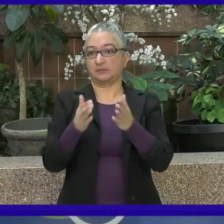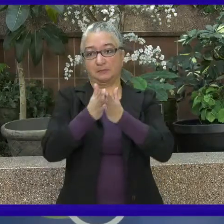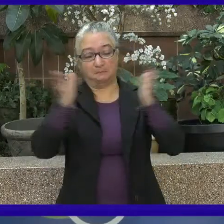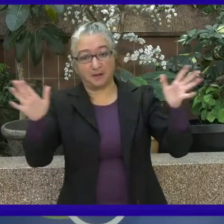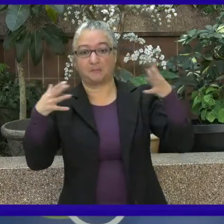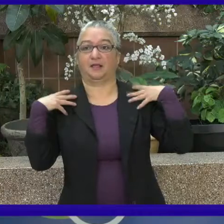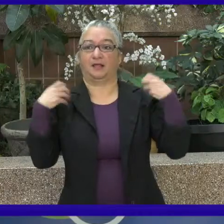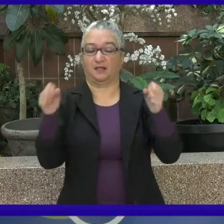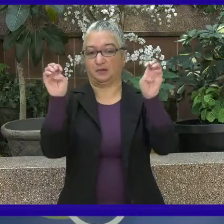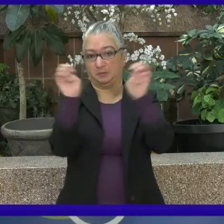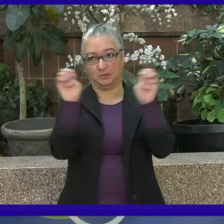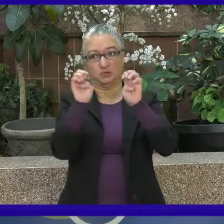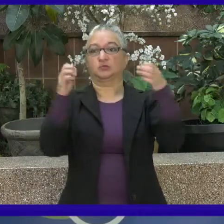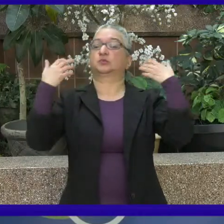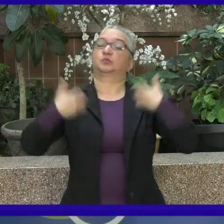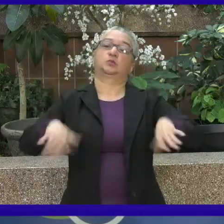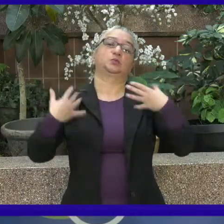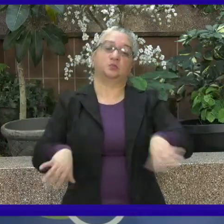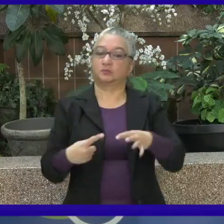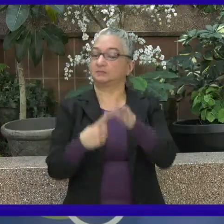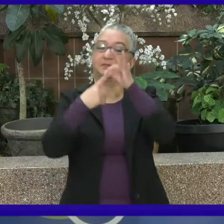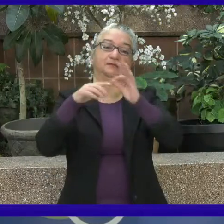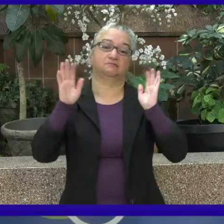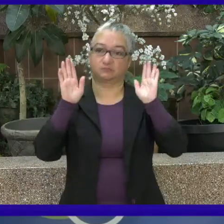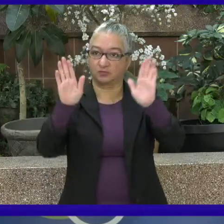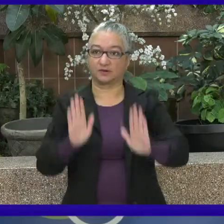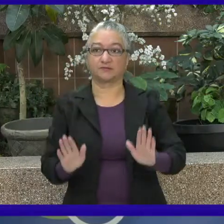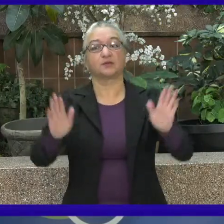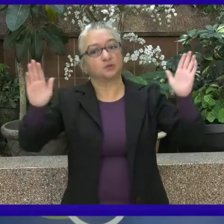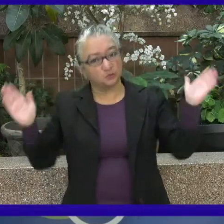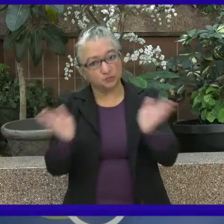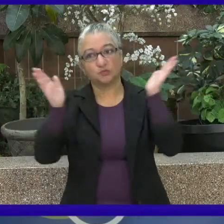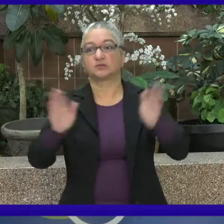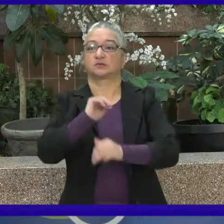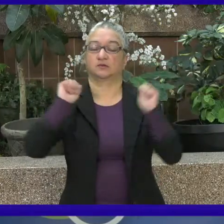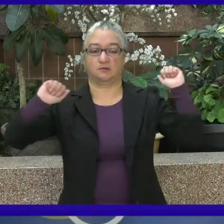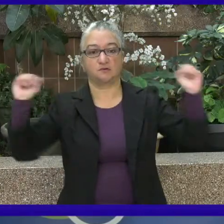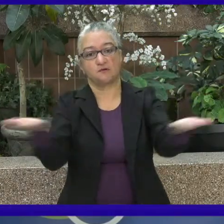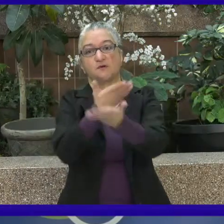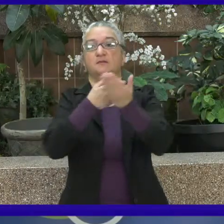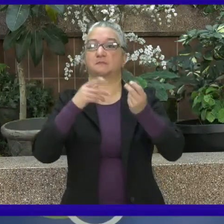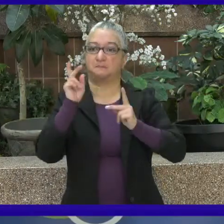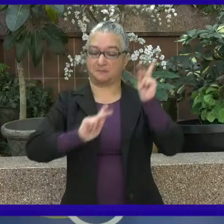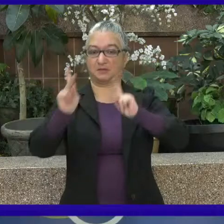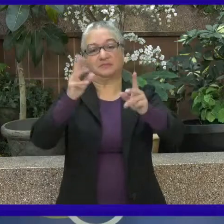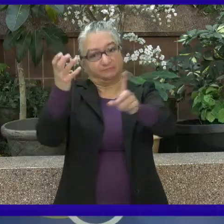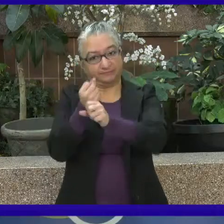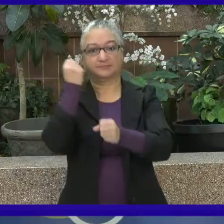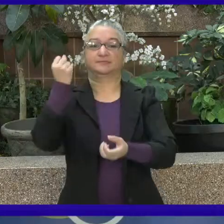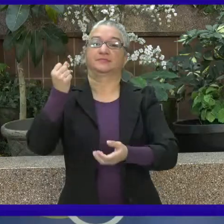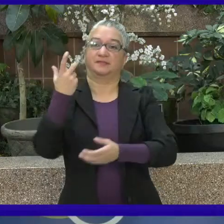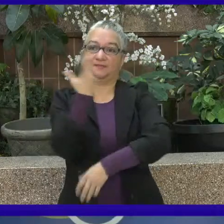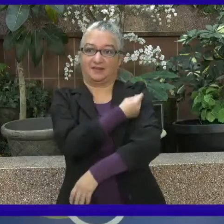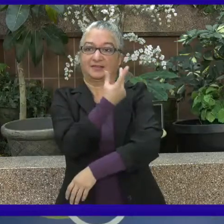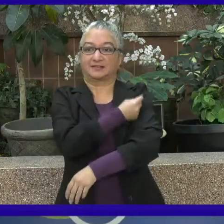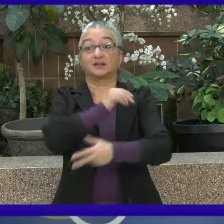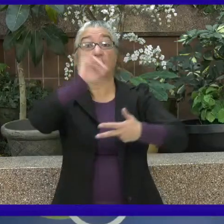and we continue to encourage everybody to get vaccinated and now get their third doses the university of manitoba is committed